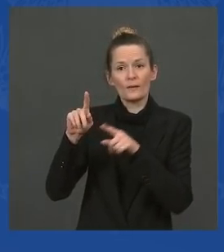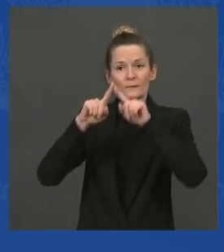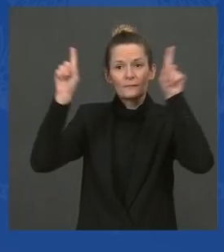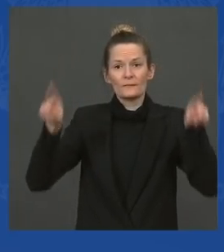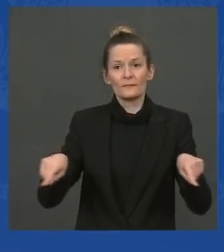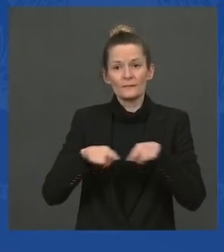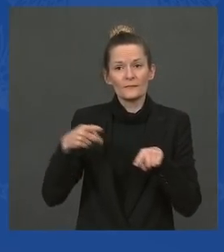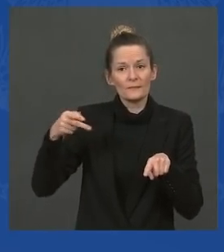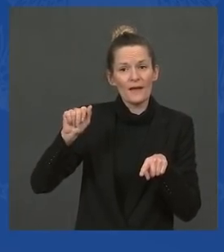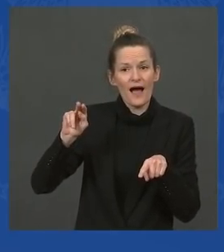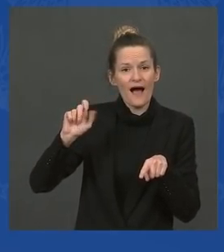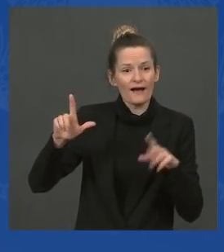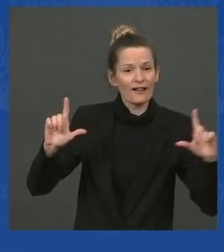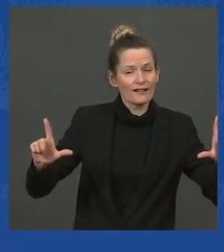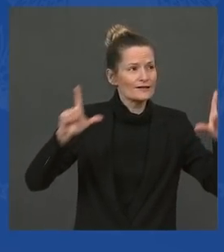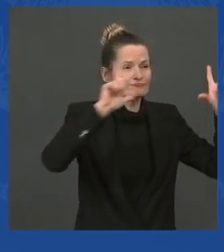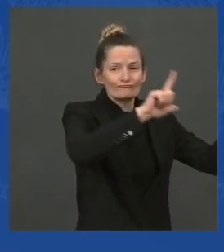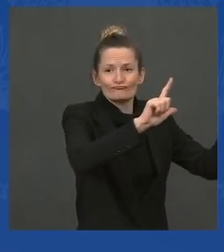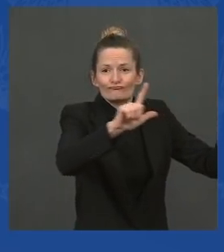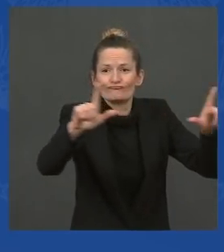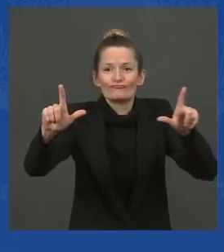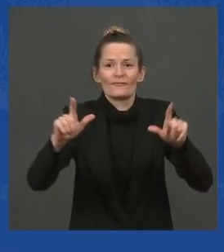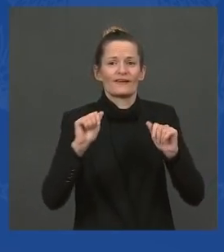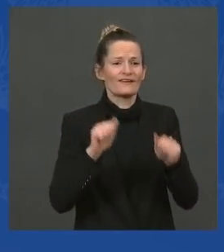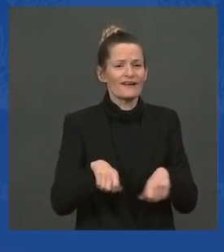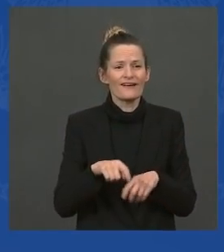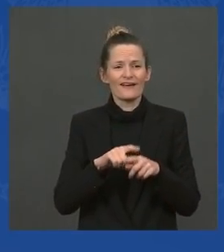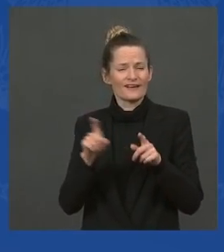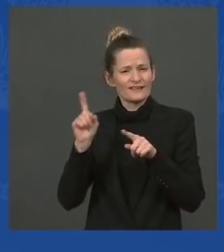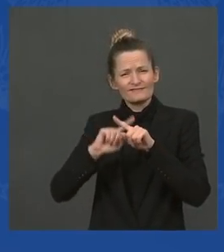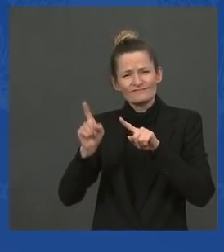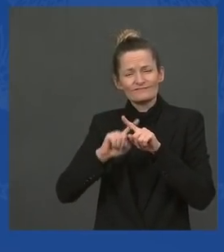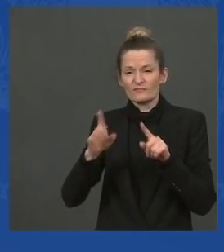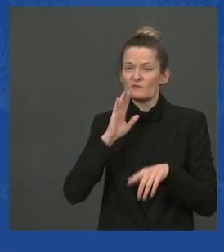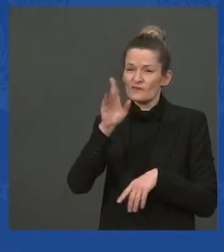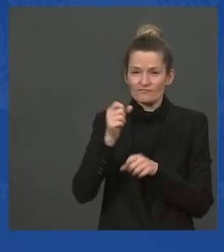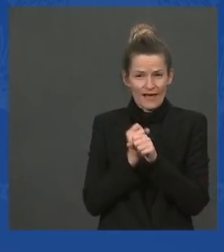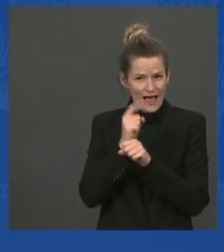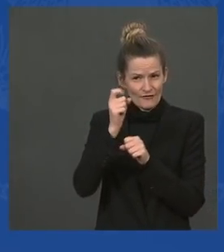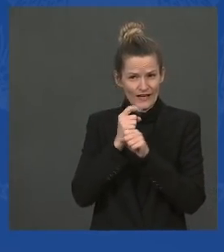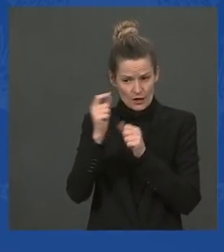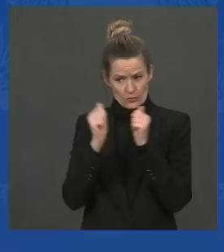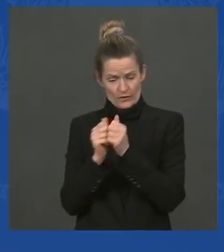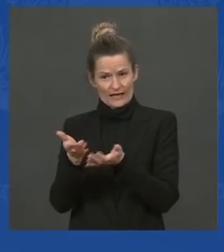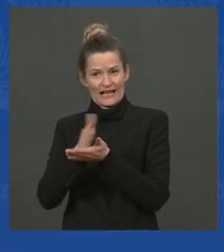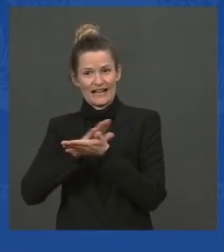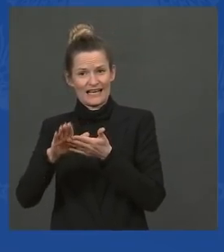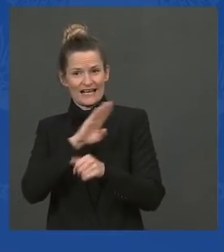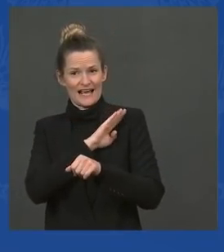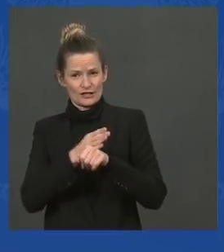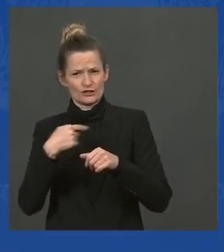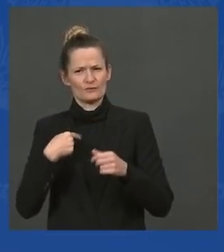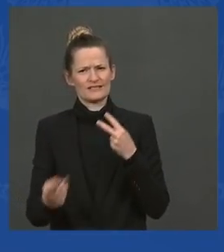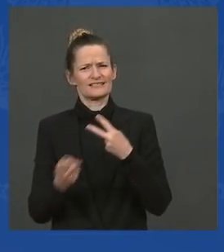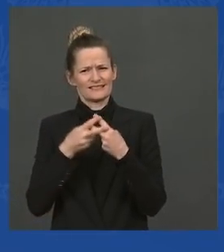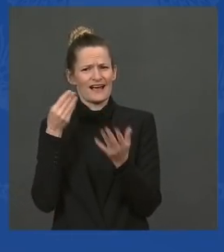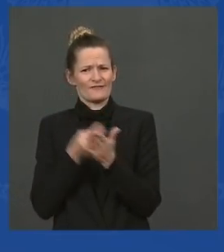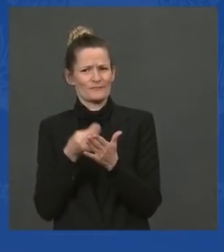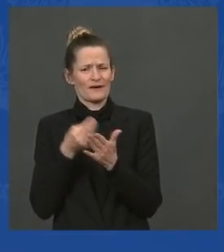in energy costs every year. Let's do that. Let's beat climate change with more extensive innovation and opportunities.